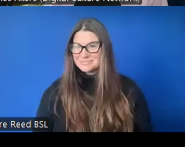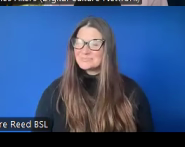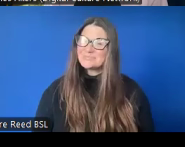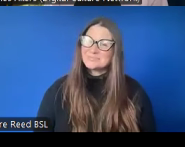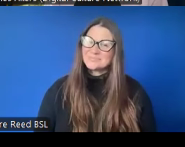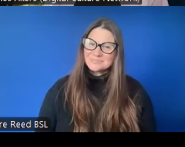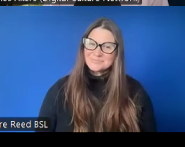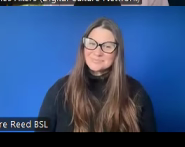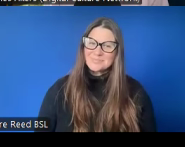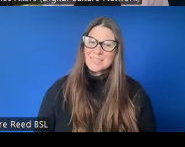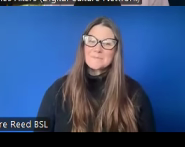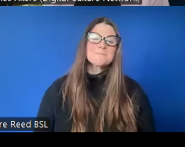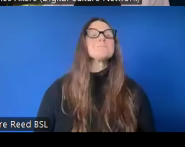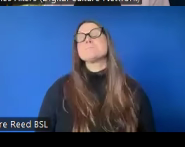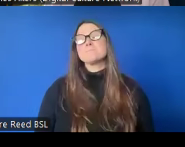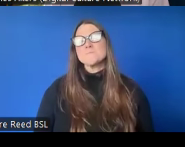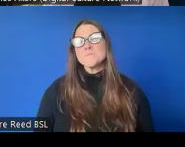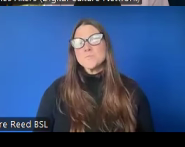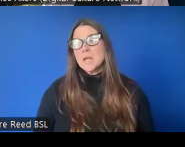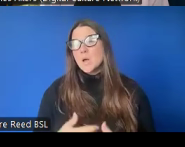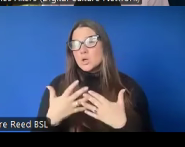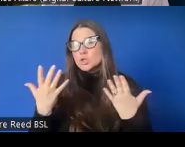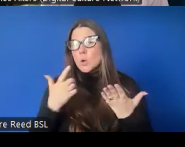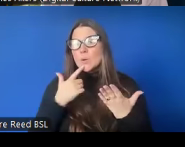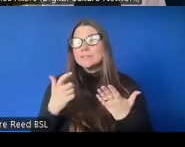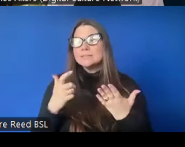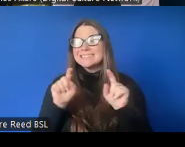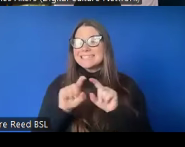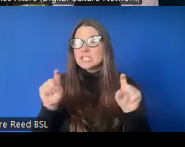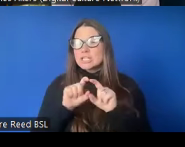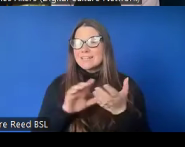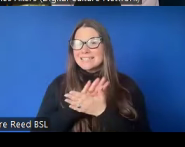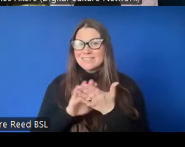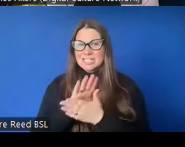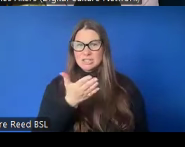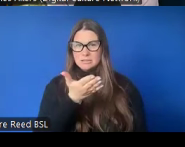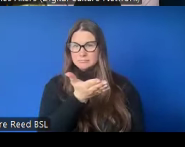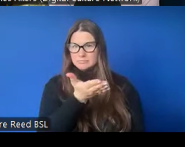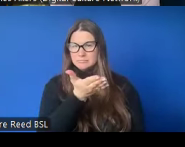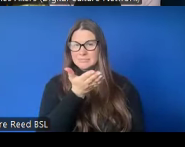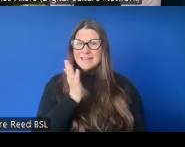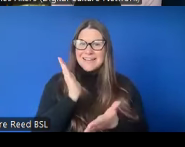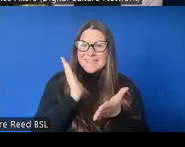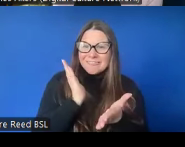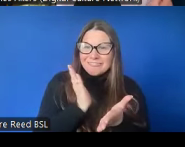The dictionary definition is this. It's "facts and statistics collected together